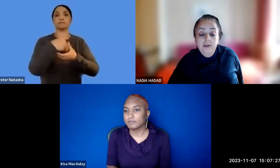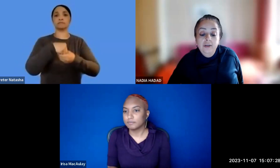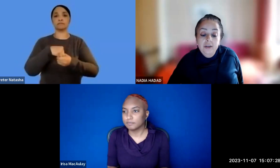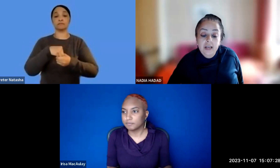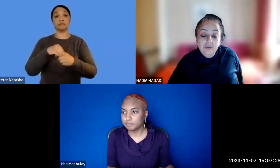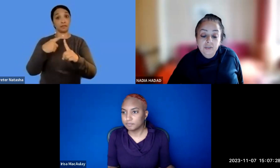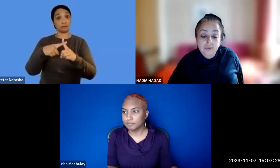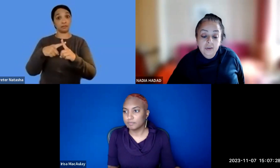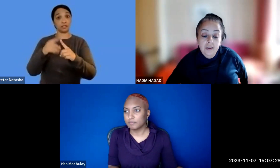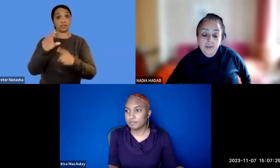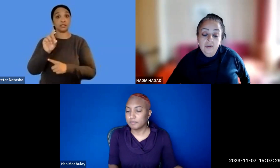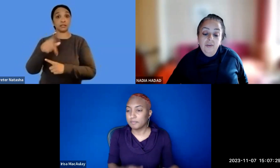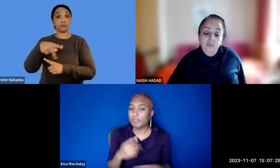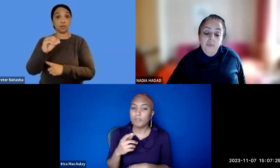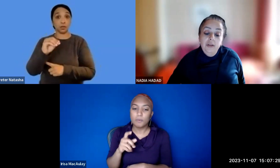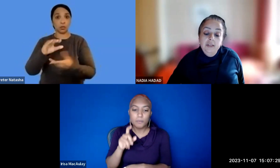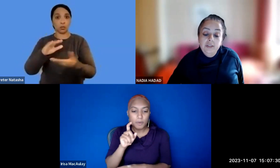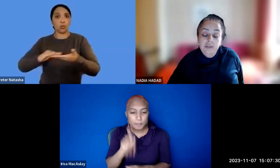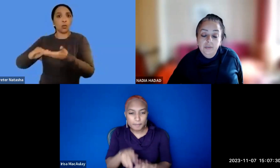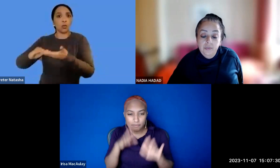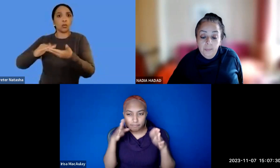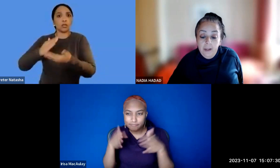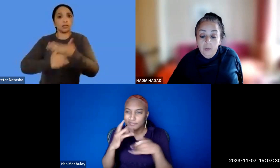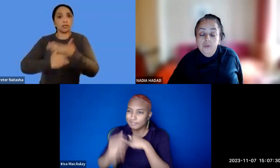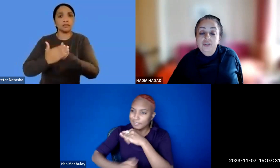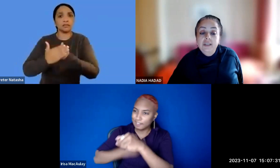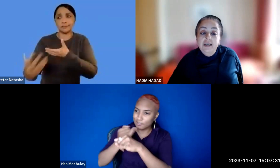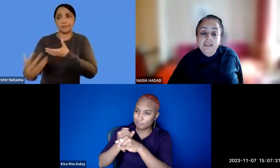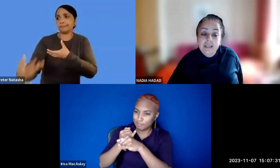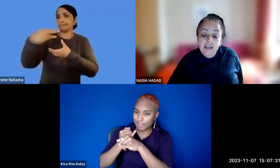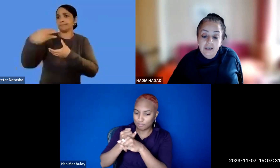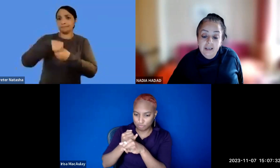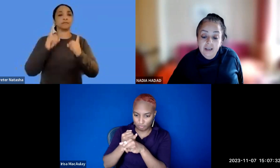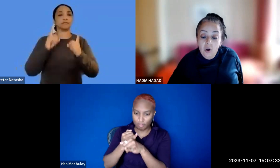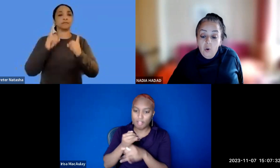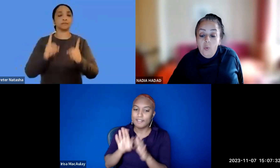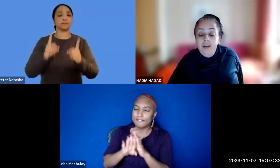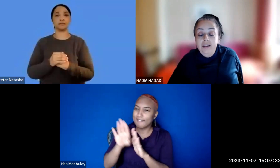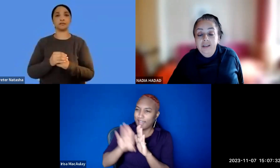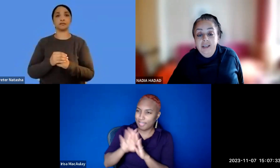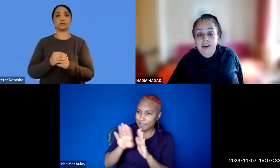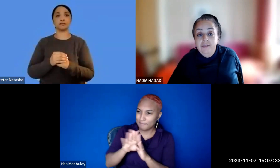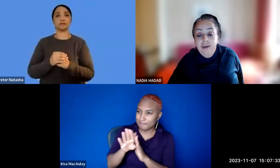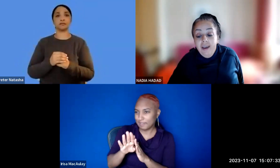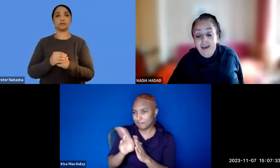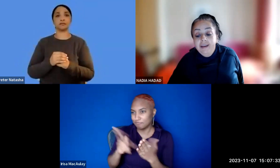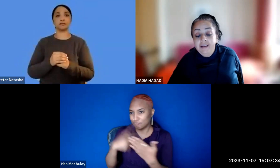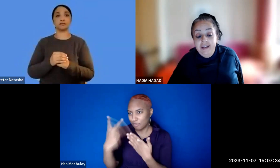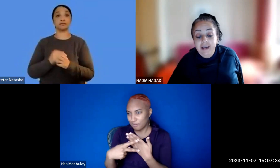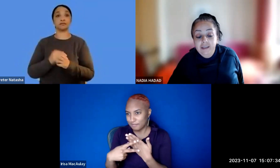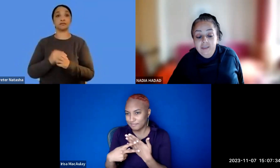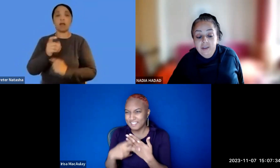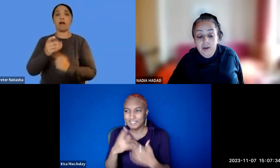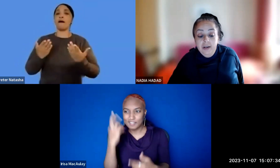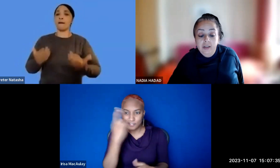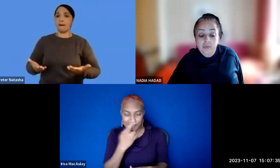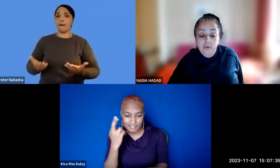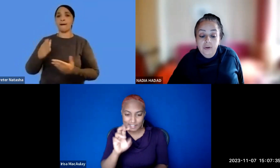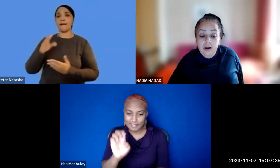in international development initiatives. Which is exactly why EDF and the GLAD Network